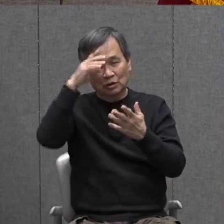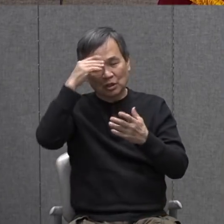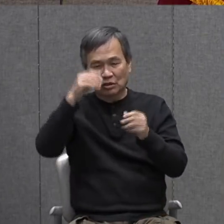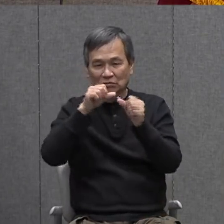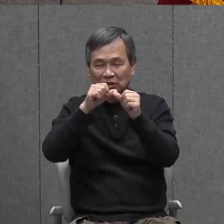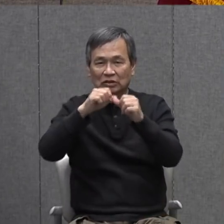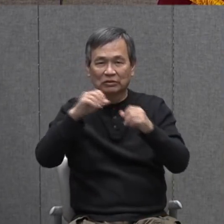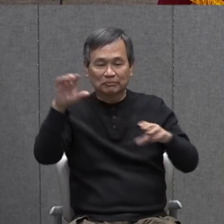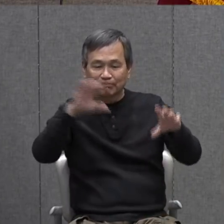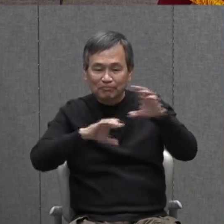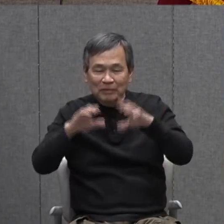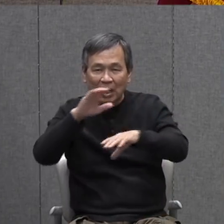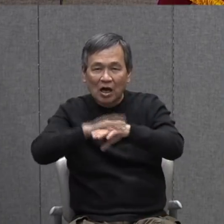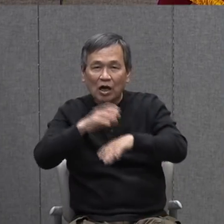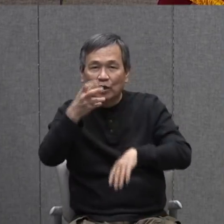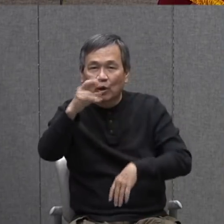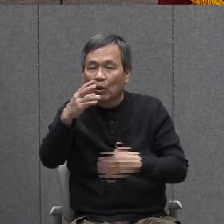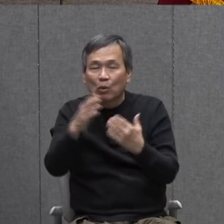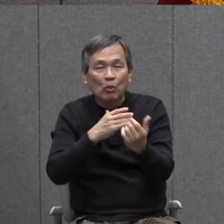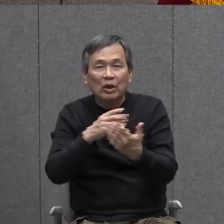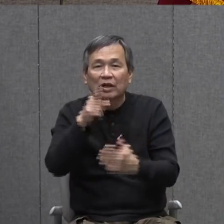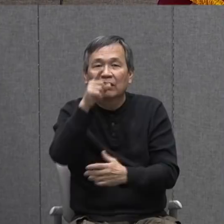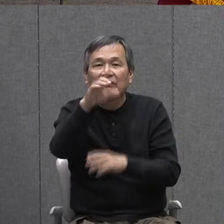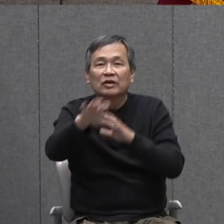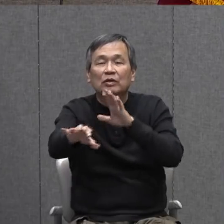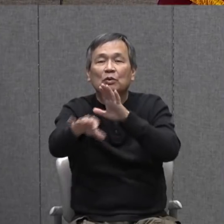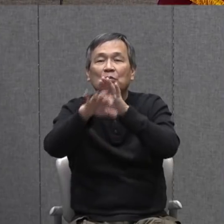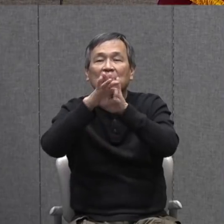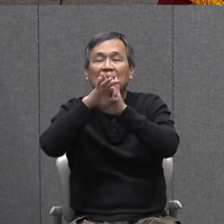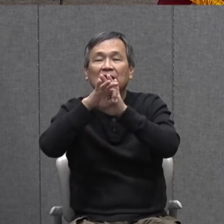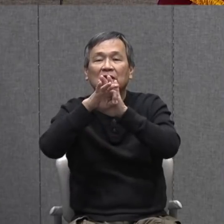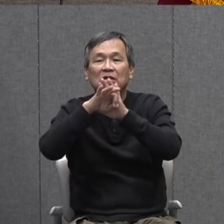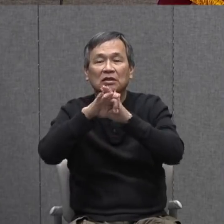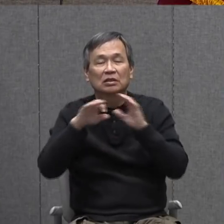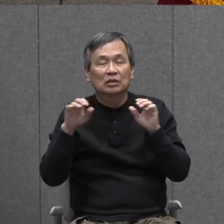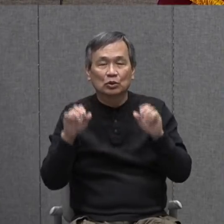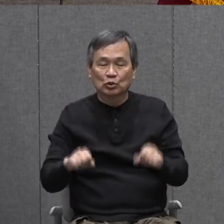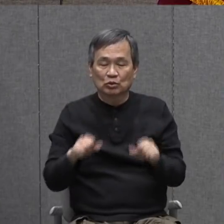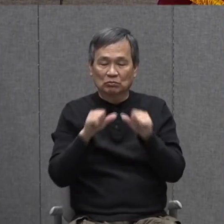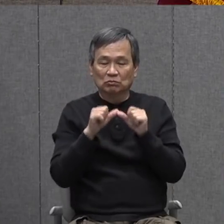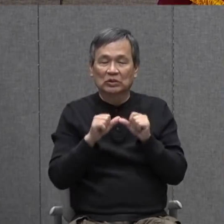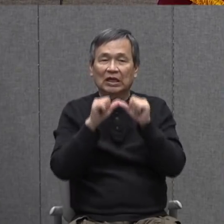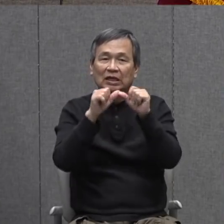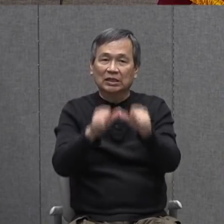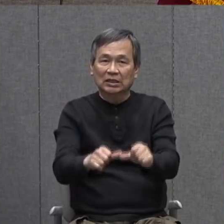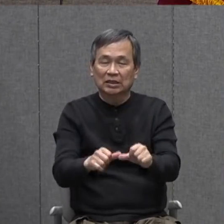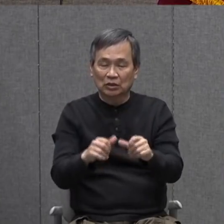Whatever kinds of objects you've chosen to draw or you continue to choose to draw